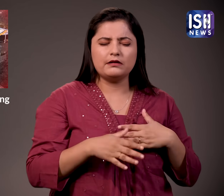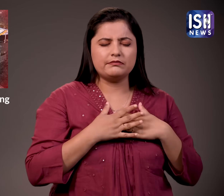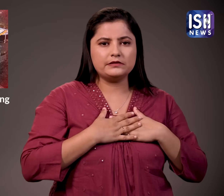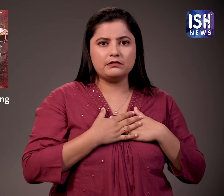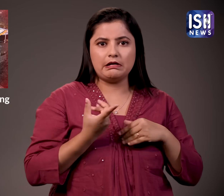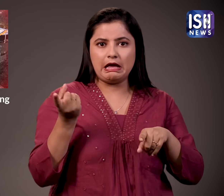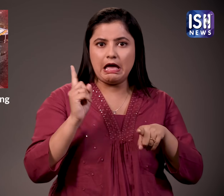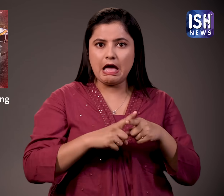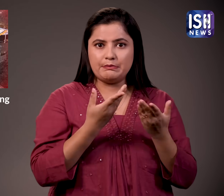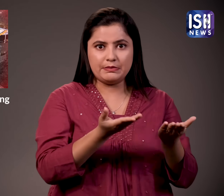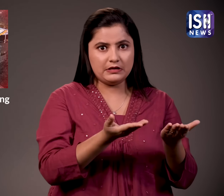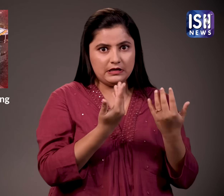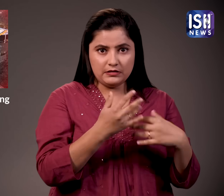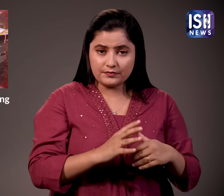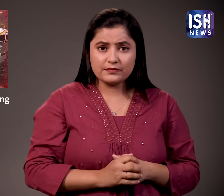Devastating incident!